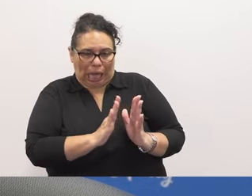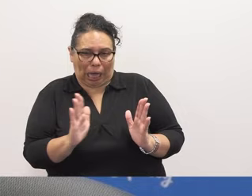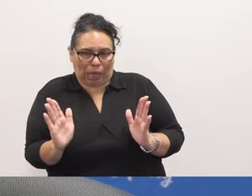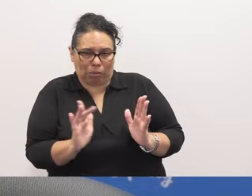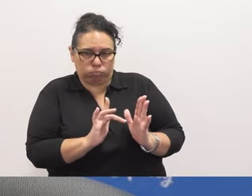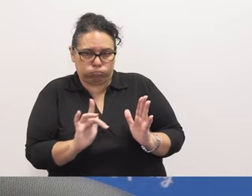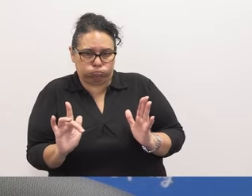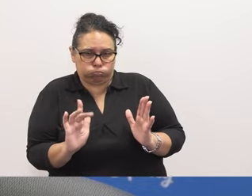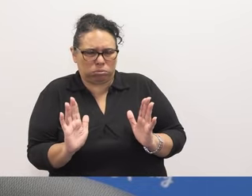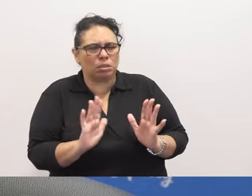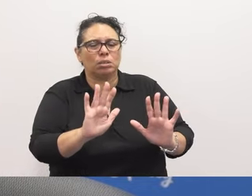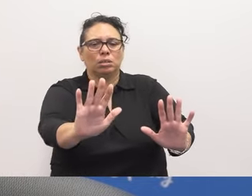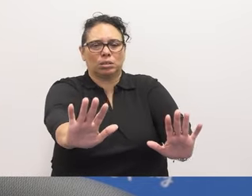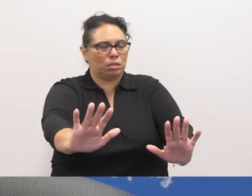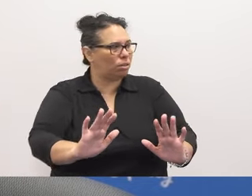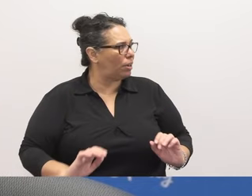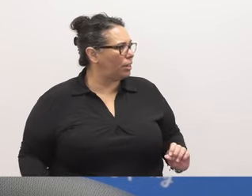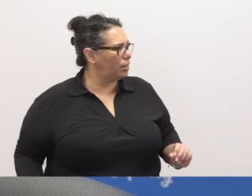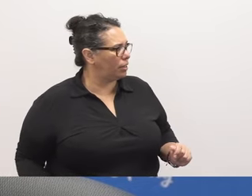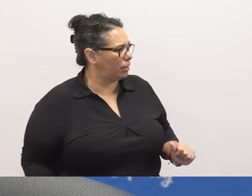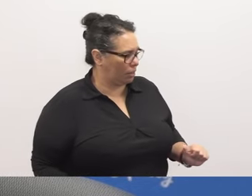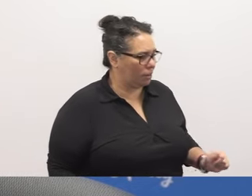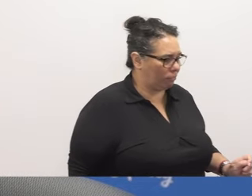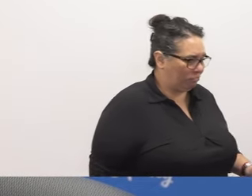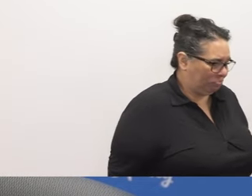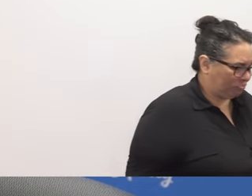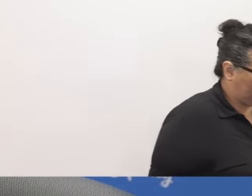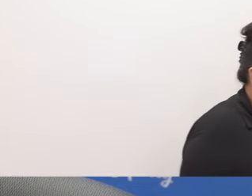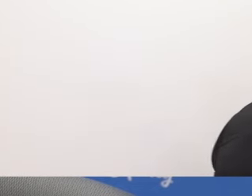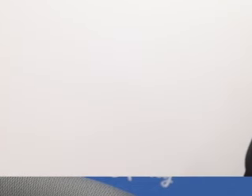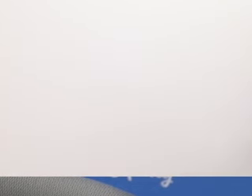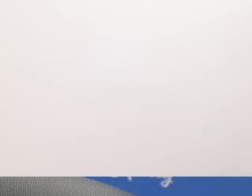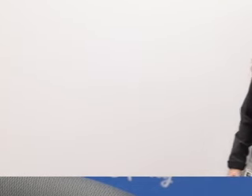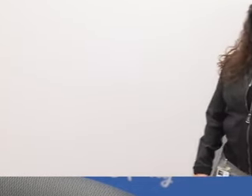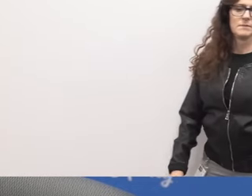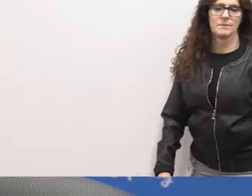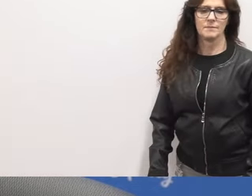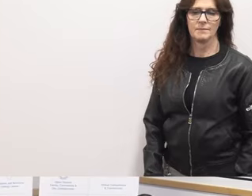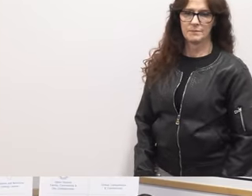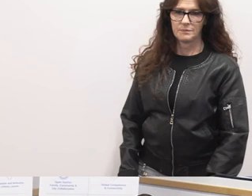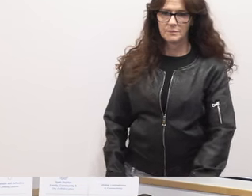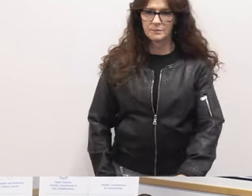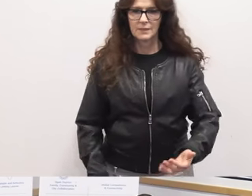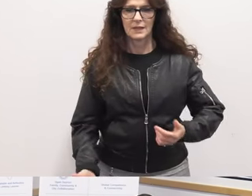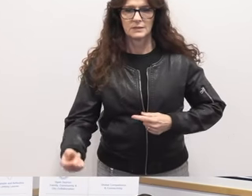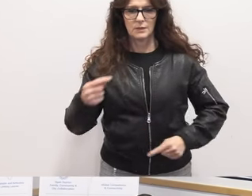For our middle school. [Jill Baker] Dr. Benitez, before you go on to middle school. Yeah. [Jill Baker] I'll just refer you